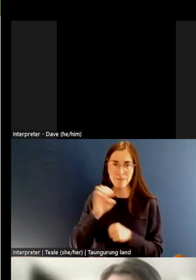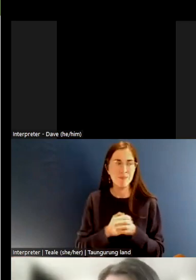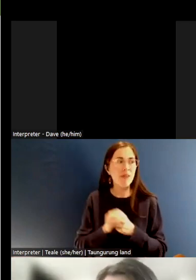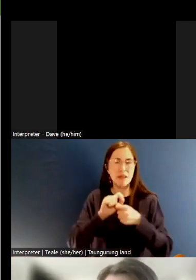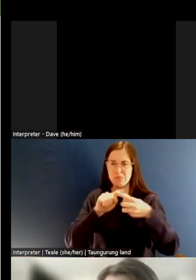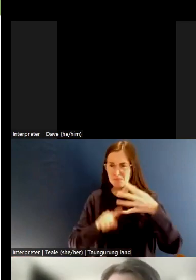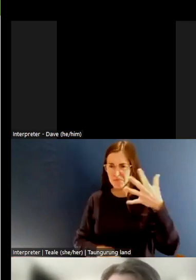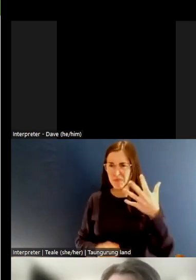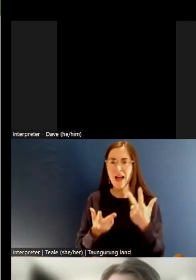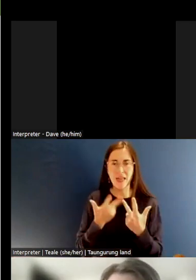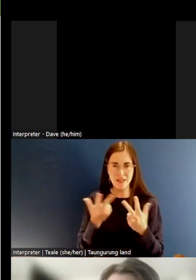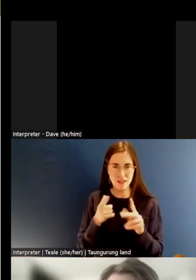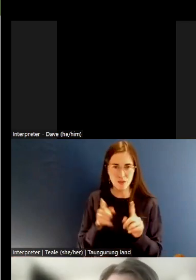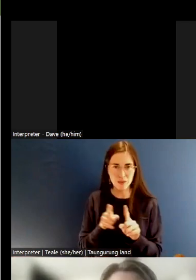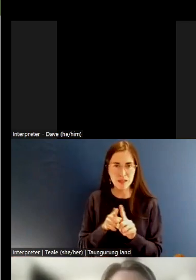but a lot of the others were in small numbers.